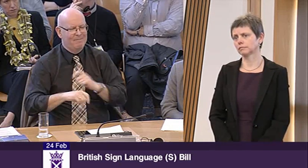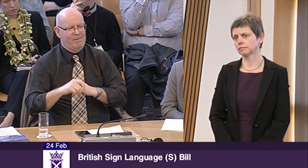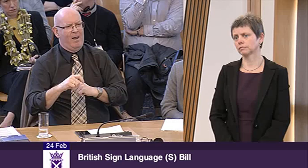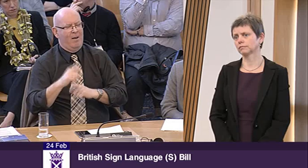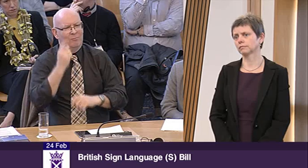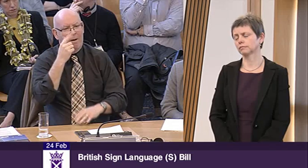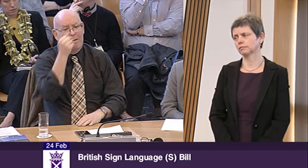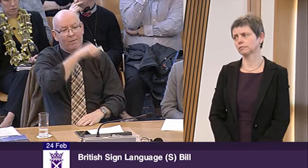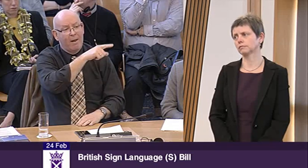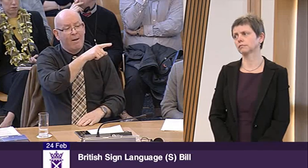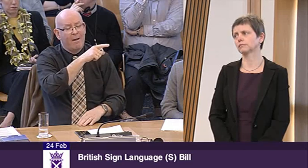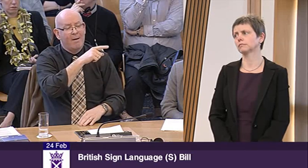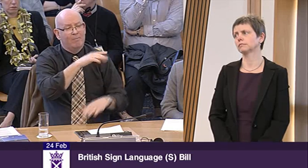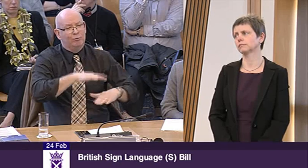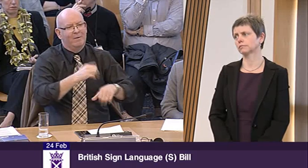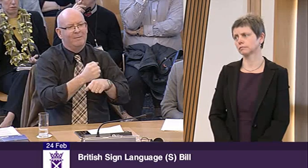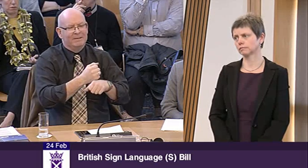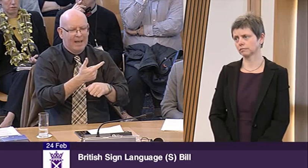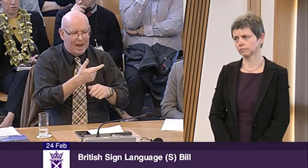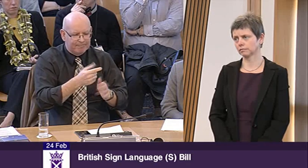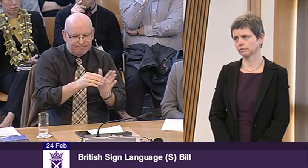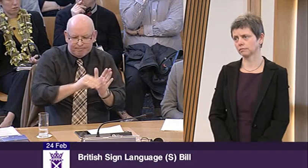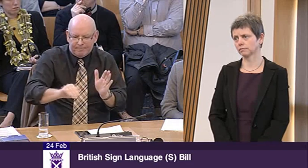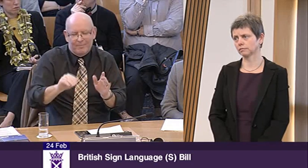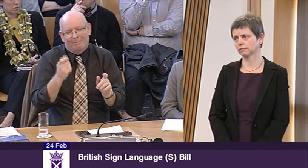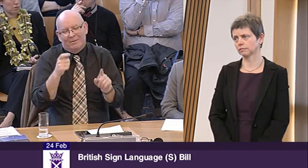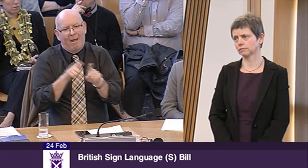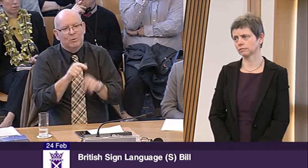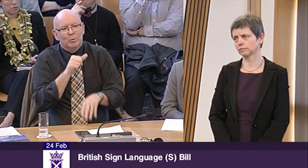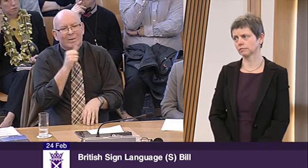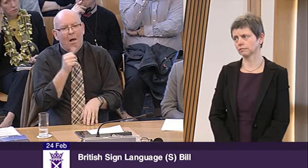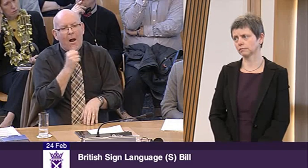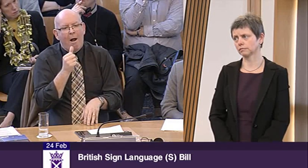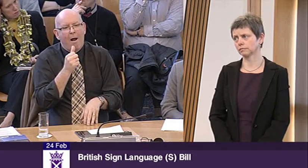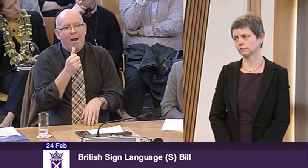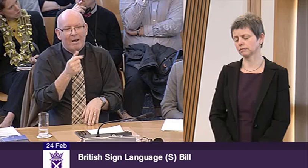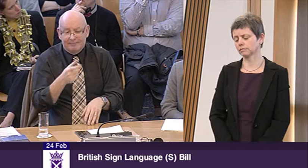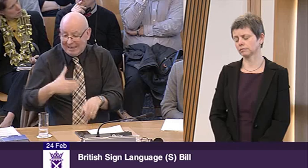to the fact that, a decade or so after the legislation, nothing has really happened.